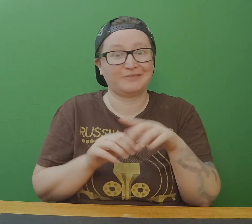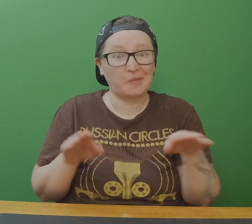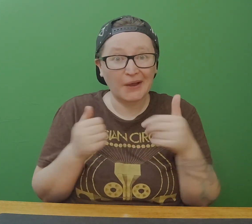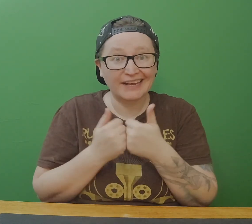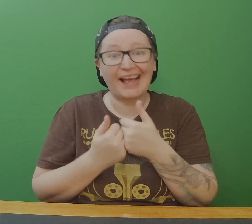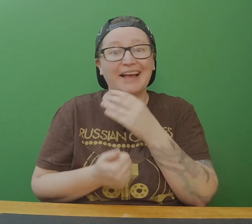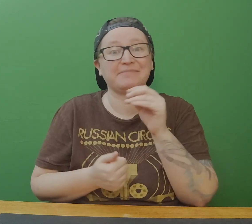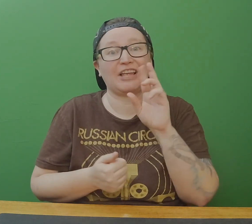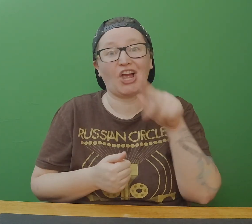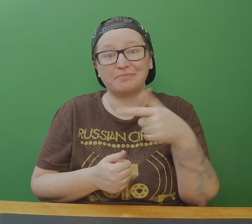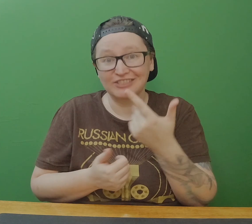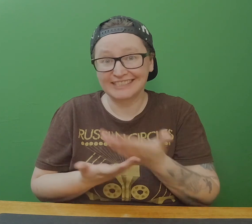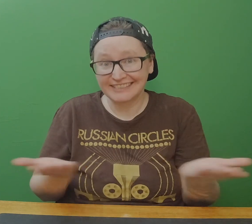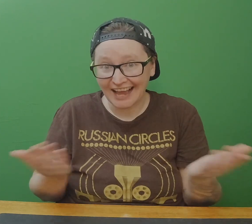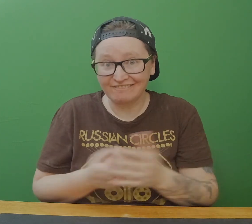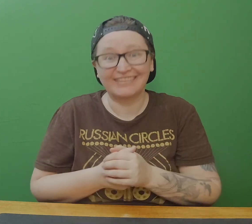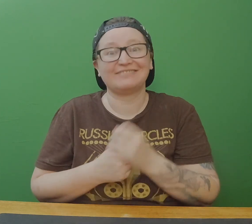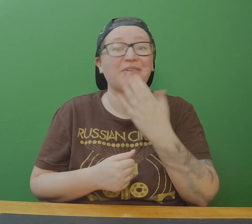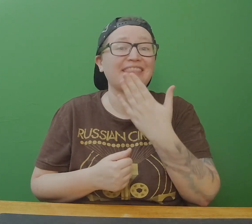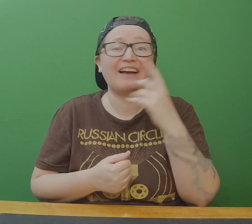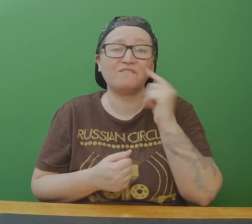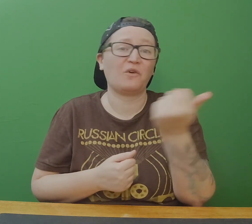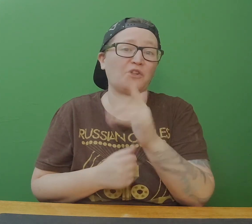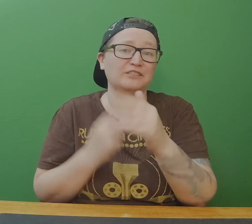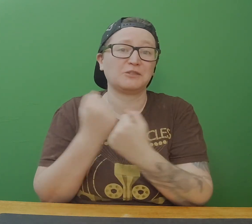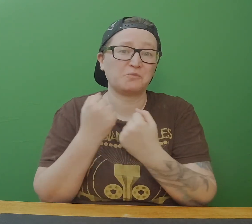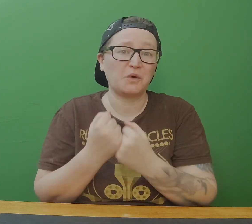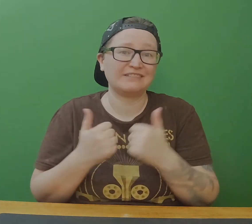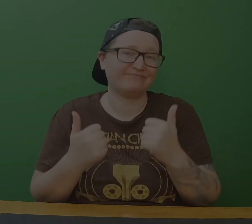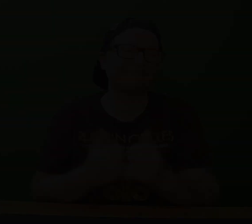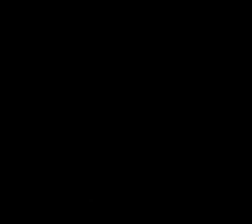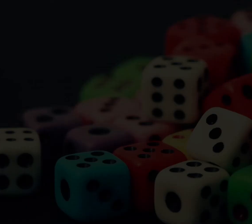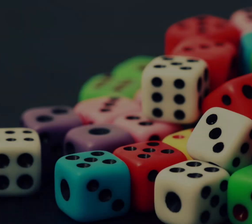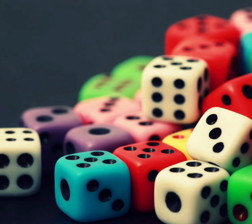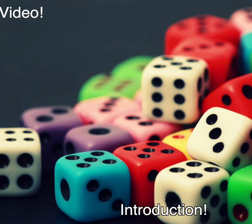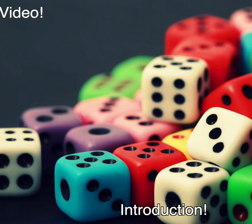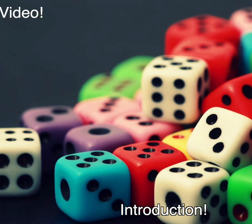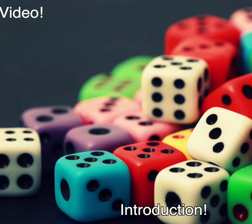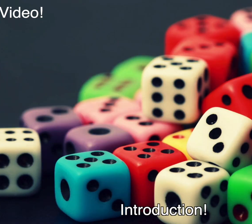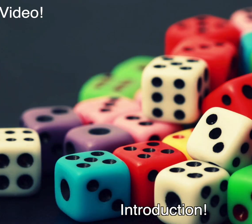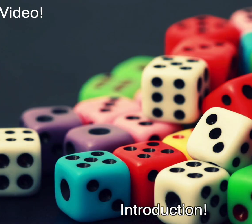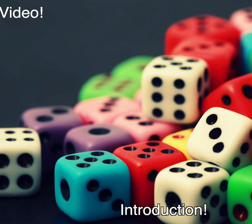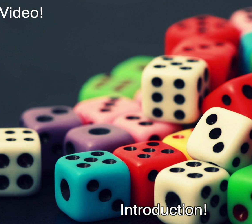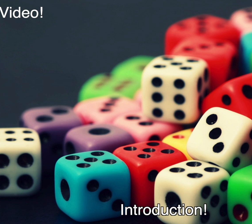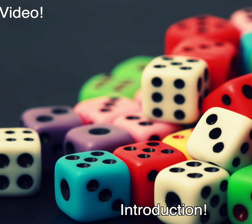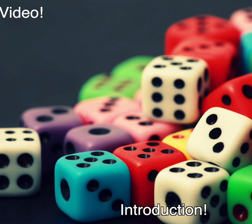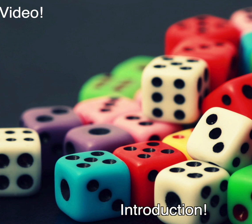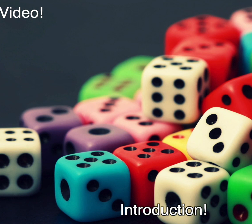to this community with board games and RPG so thanks so much for all of your support!